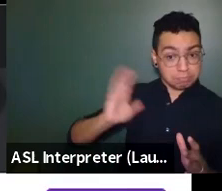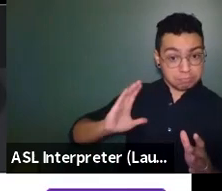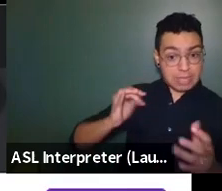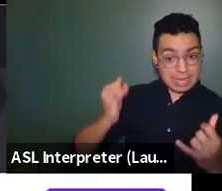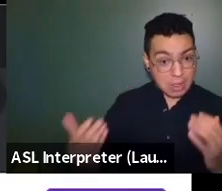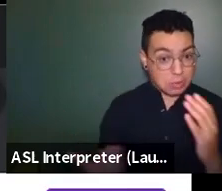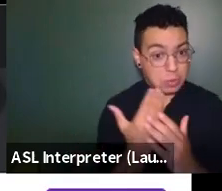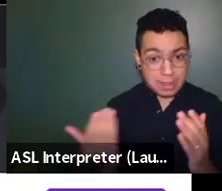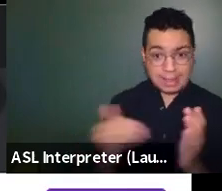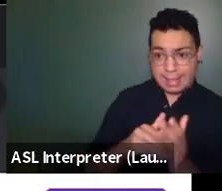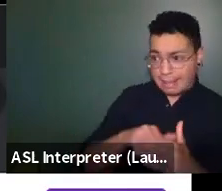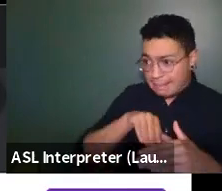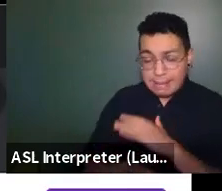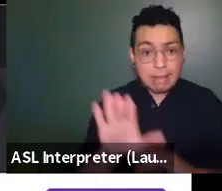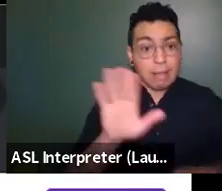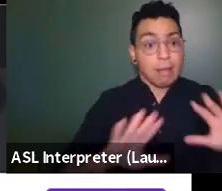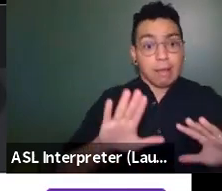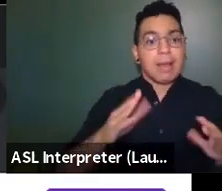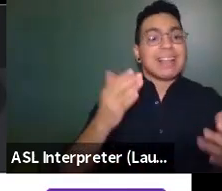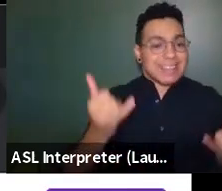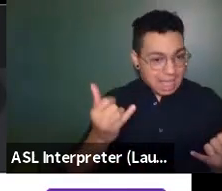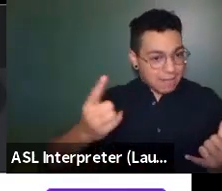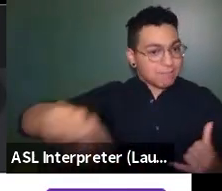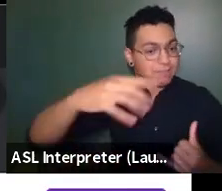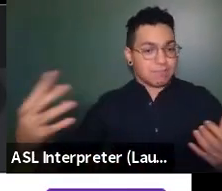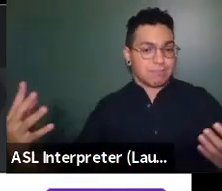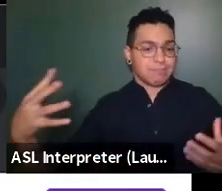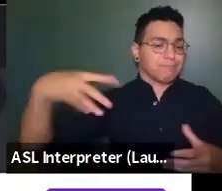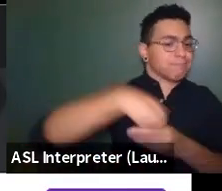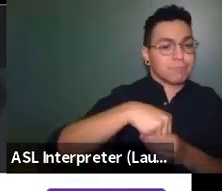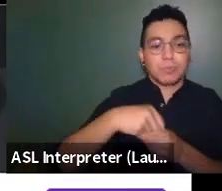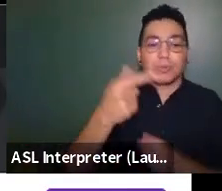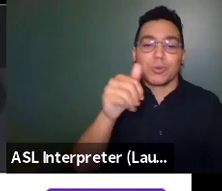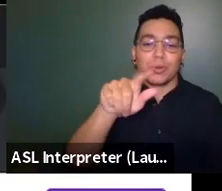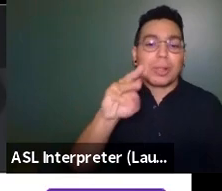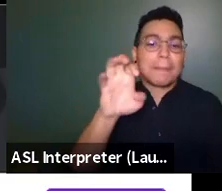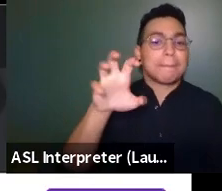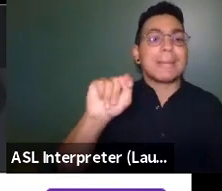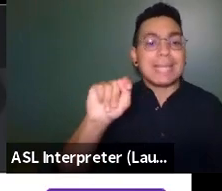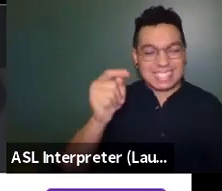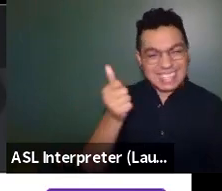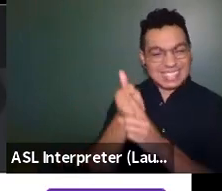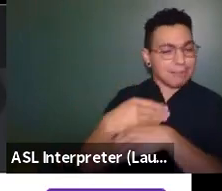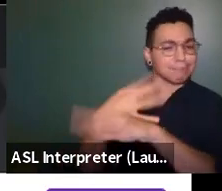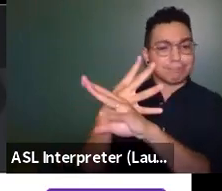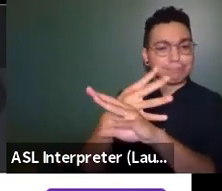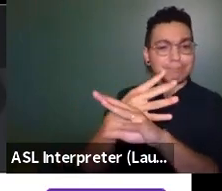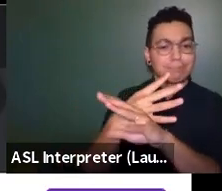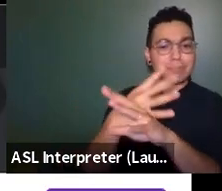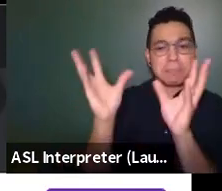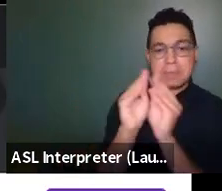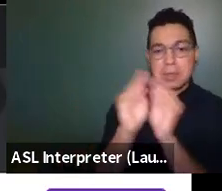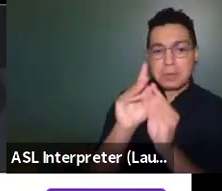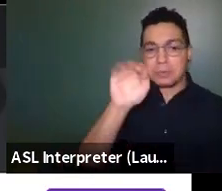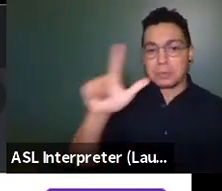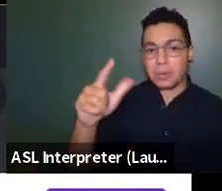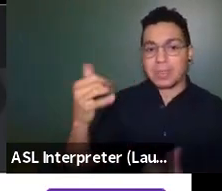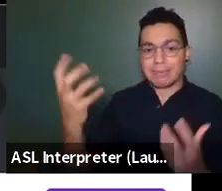ESD 112 - Katherine Livick: They now support the use of Google Meet, which is the video conferencing tool that is built into Google. If your district is using Zoom